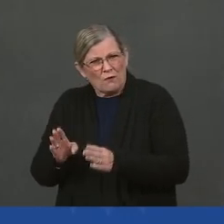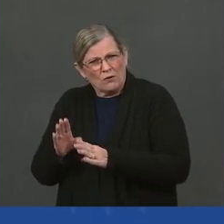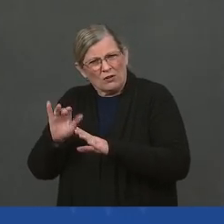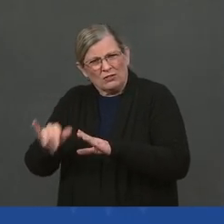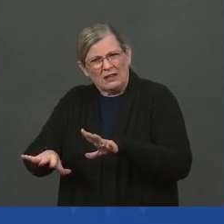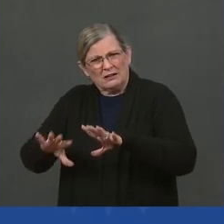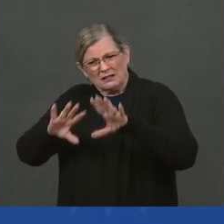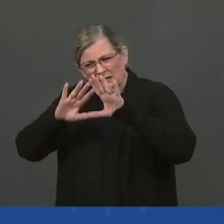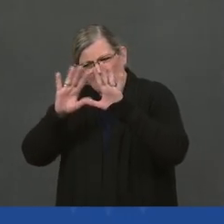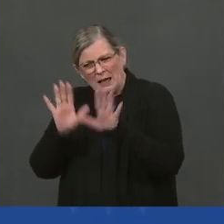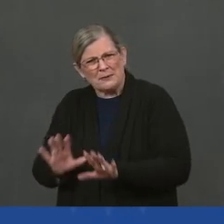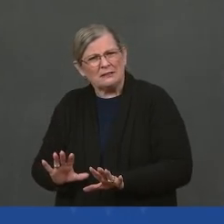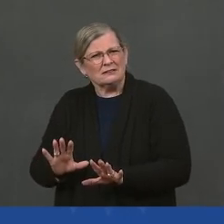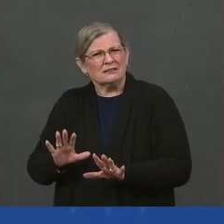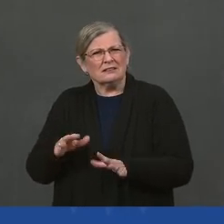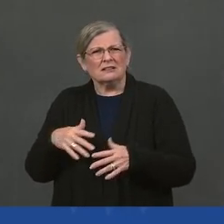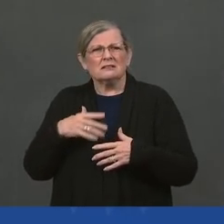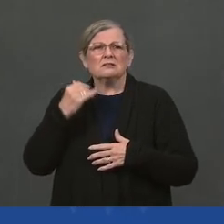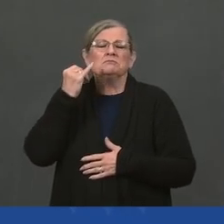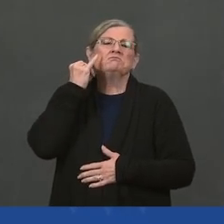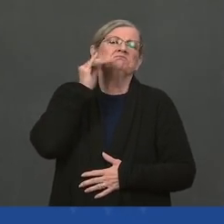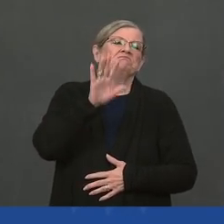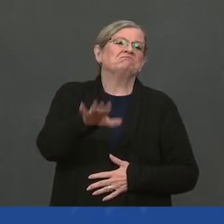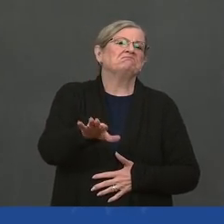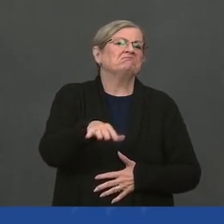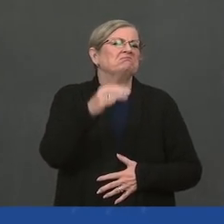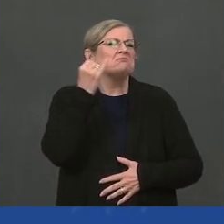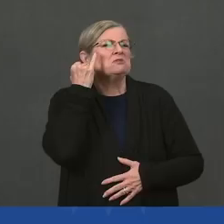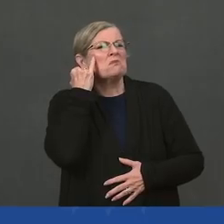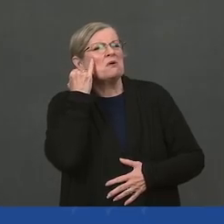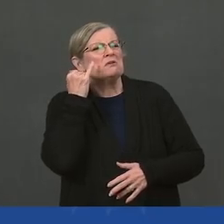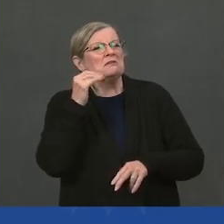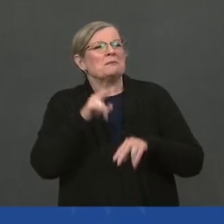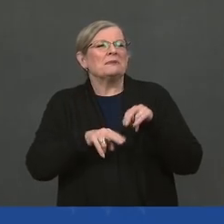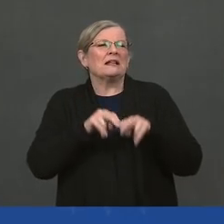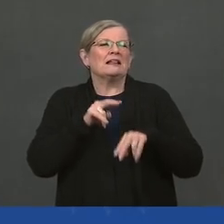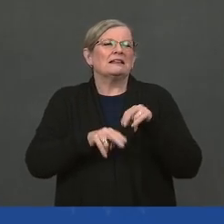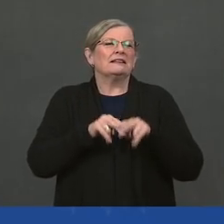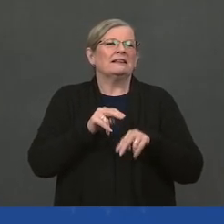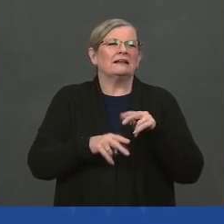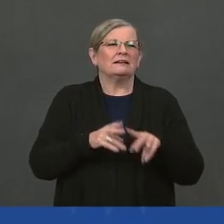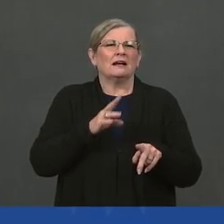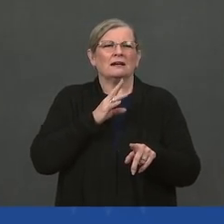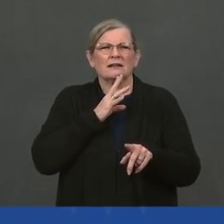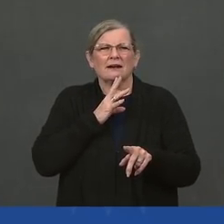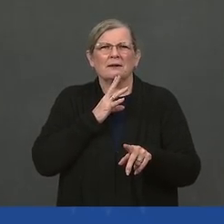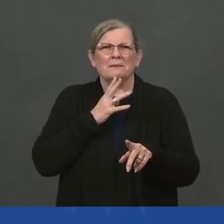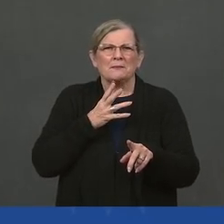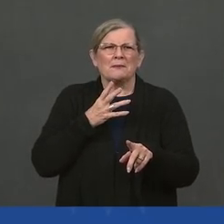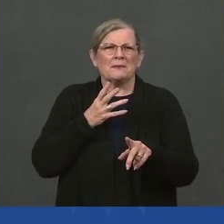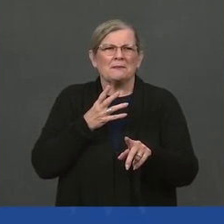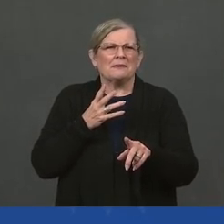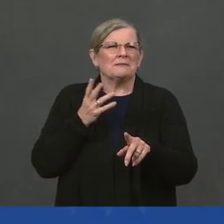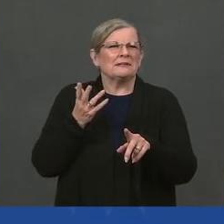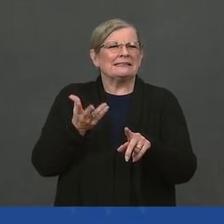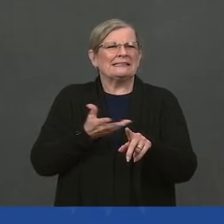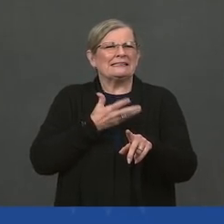excuse me -- if you build a gas or oil refinery, you're going to have that for next 30 years.